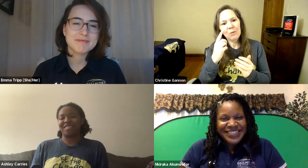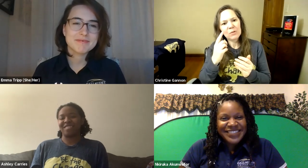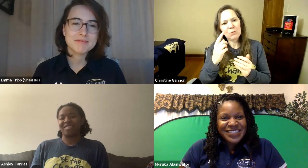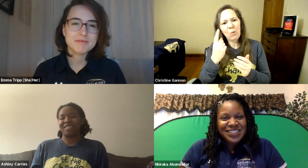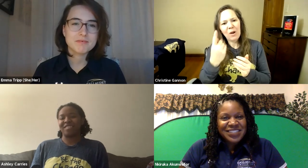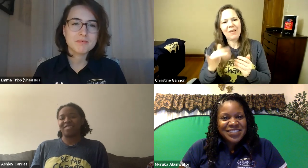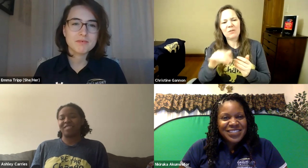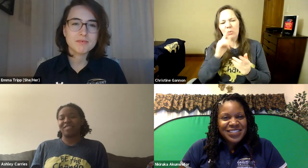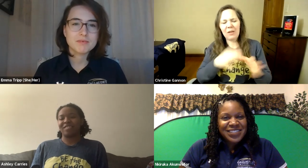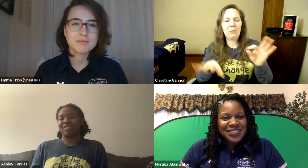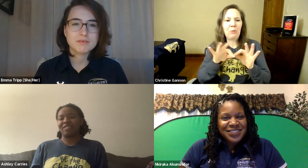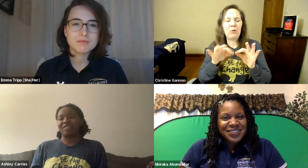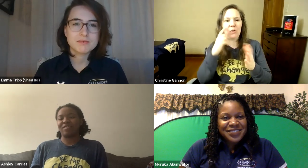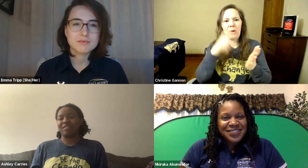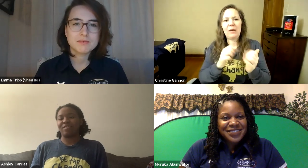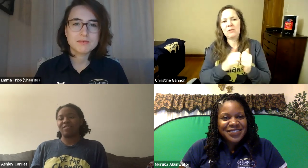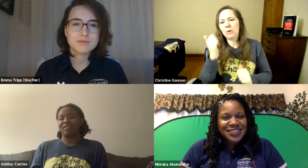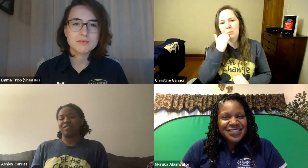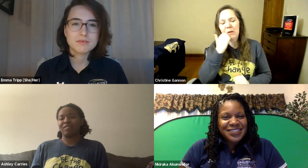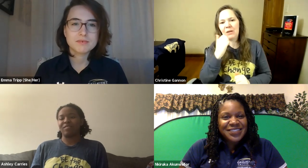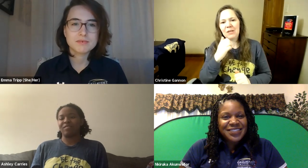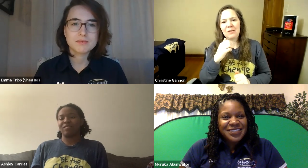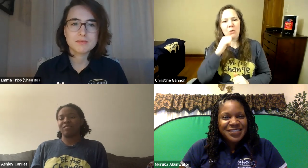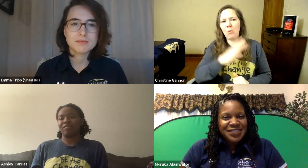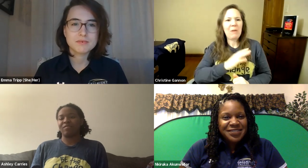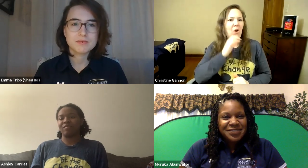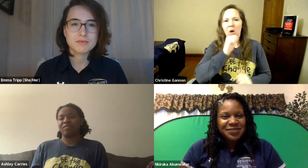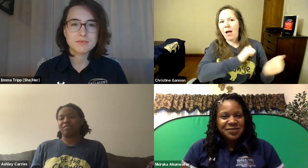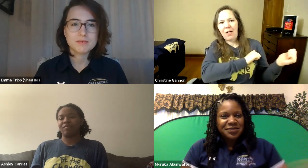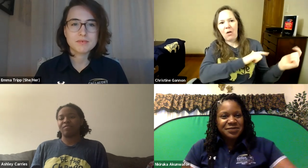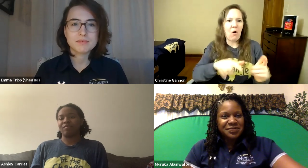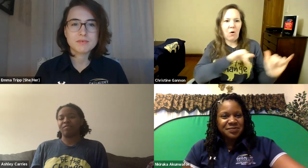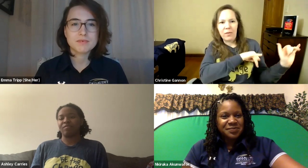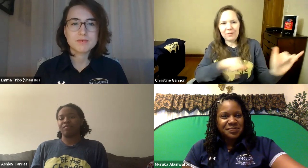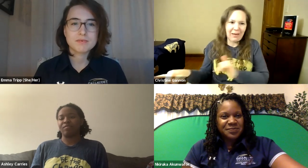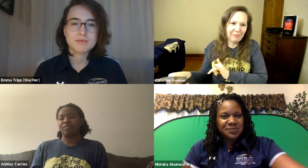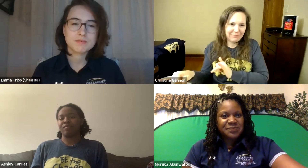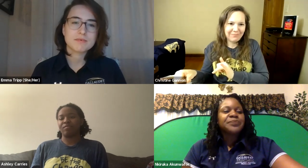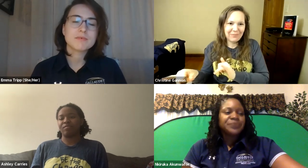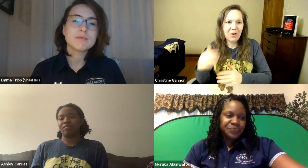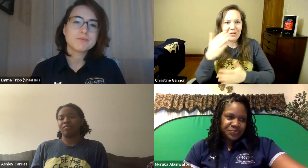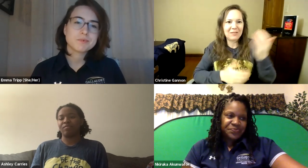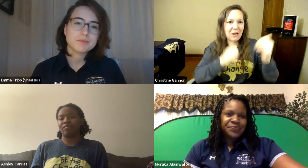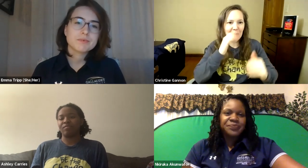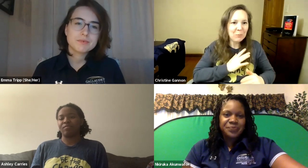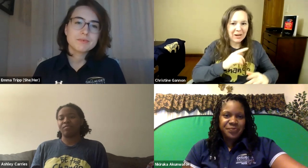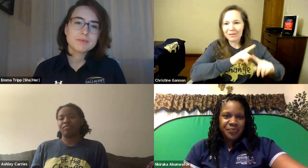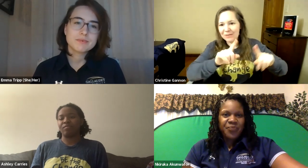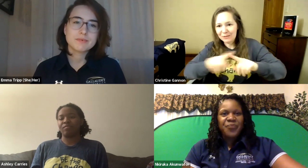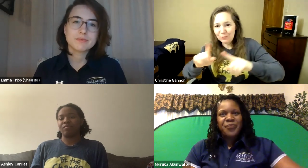I think one thing that's important to recognize about periods is that women are not all the same.